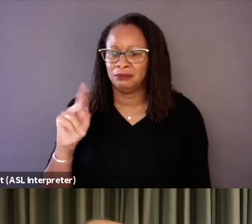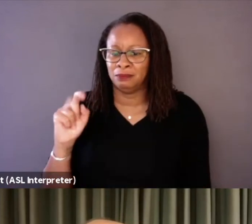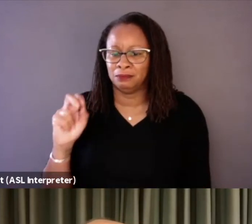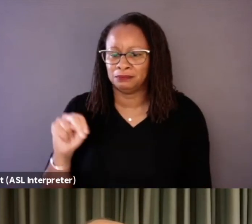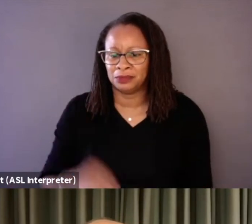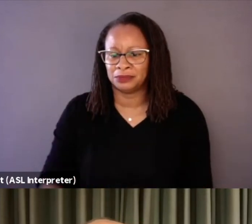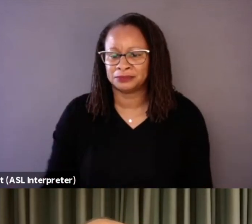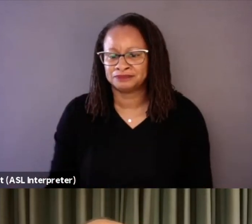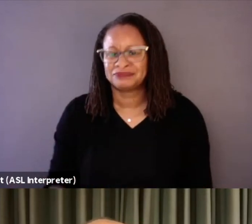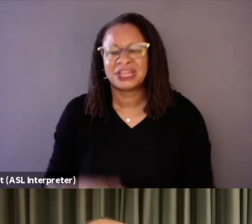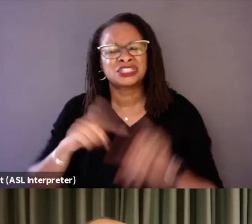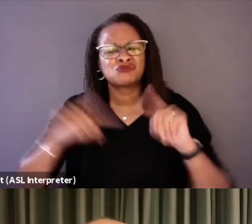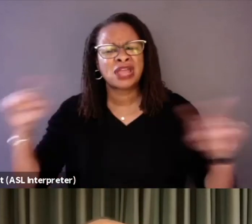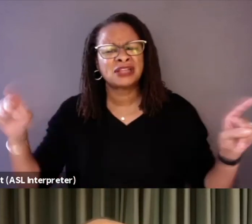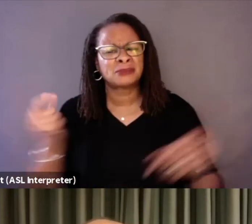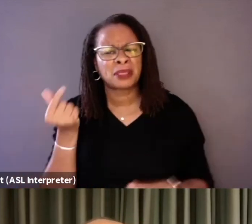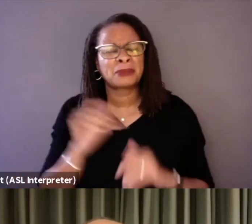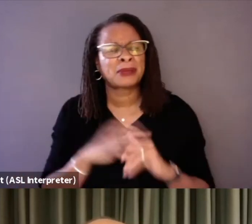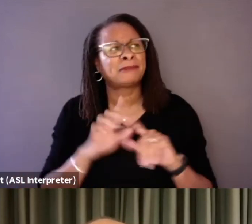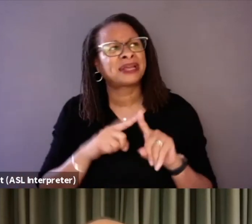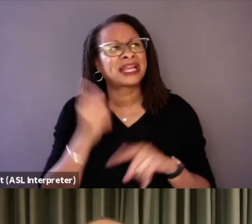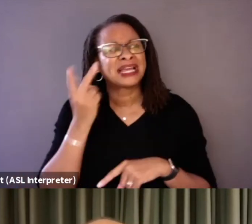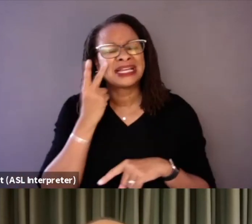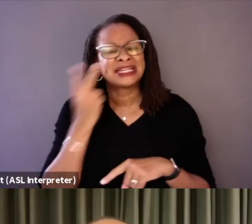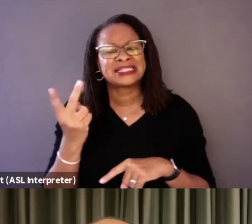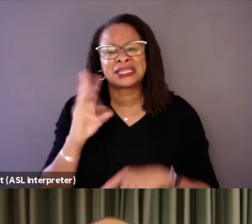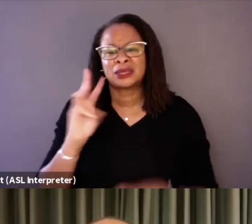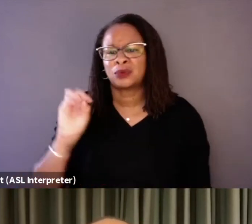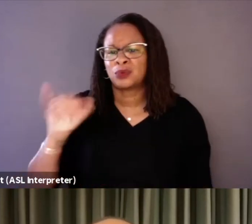I see a little bit of Wojnarowicz in Lil Nas X like